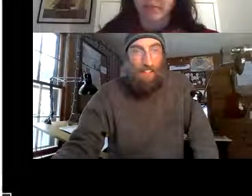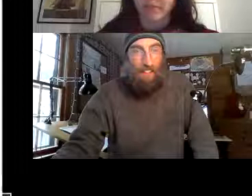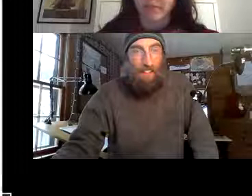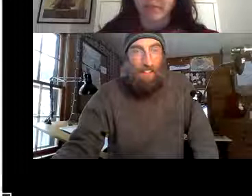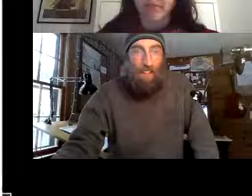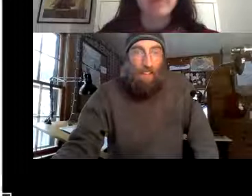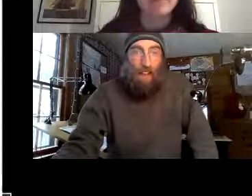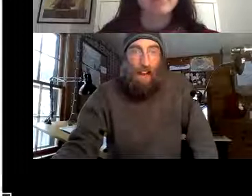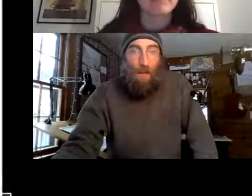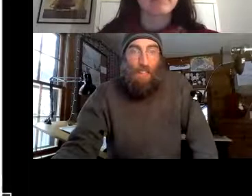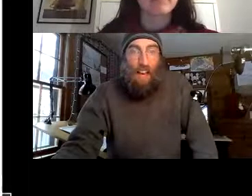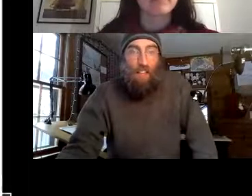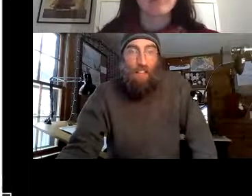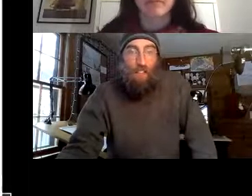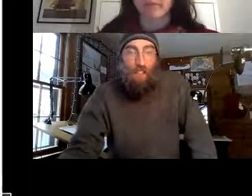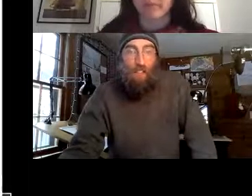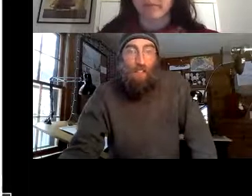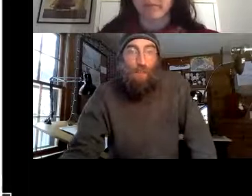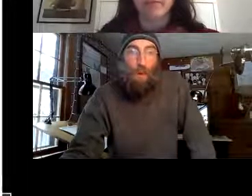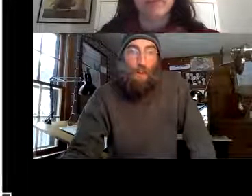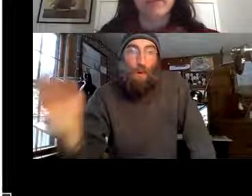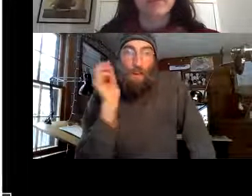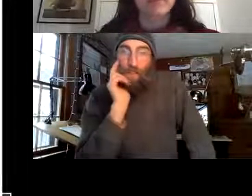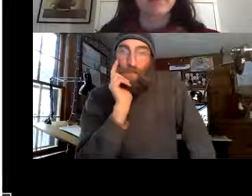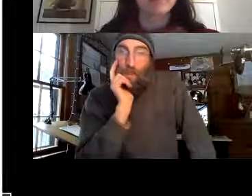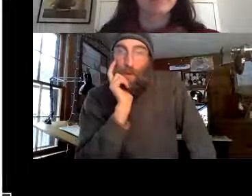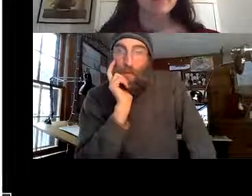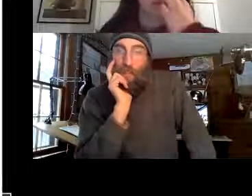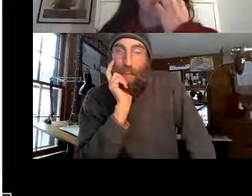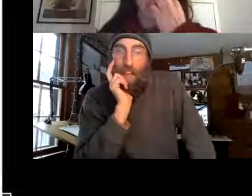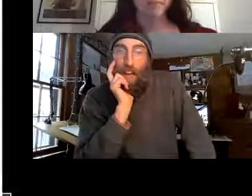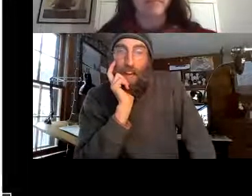oxen. "I was then just turned, and most of my time